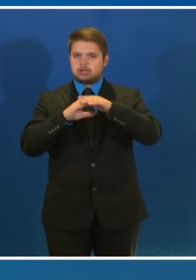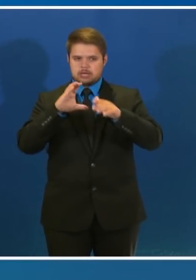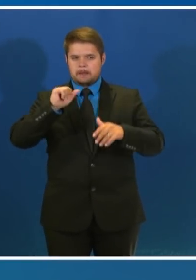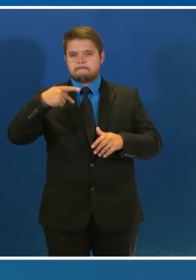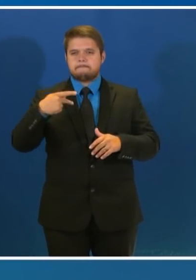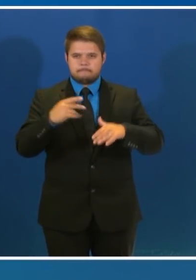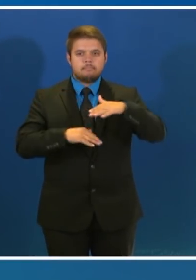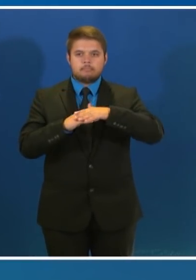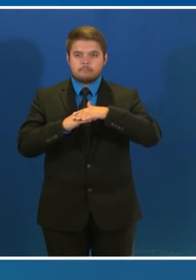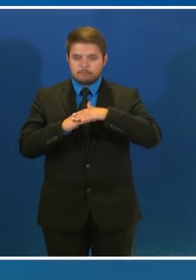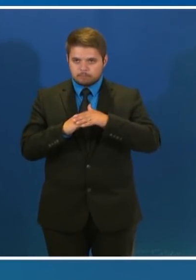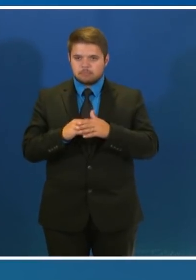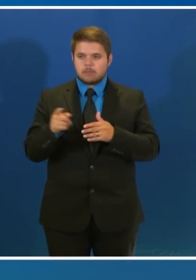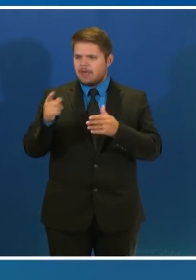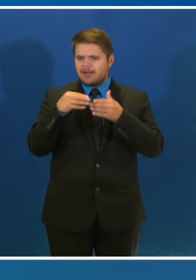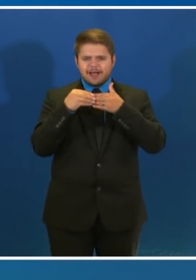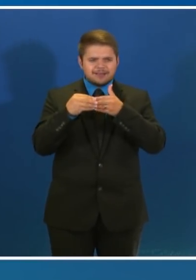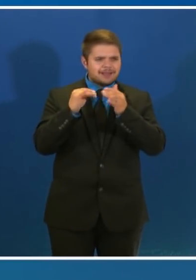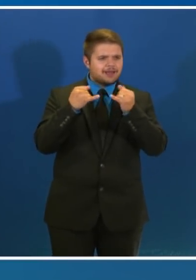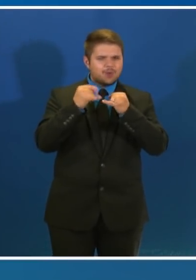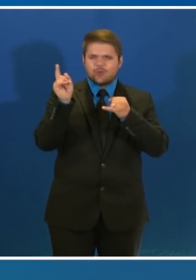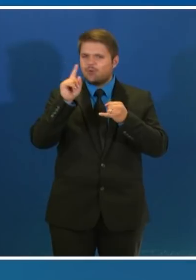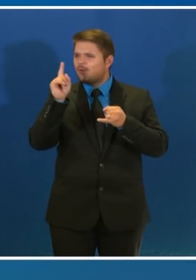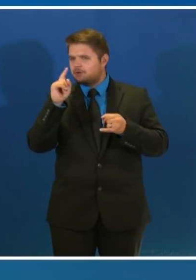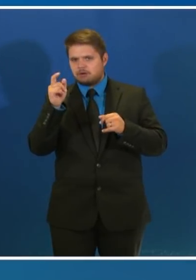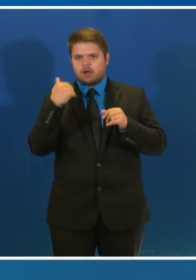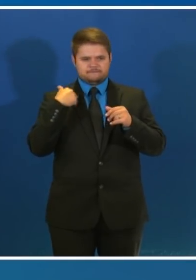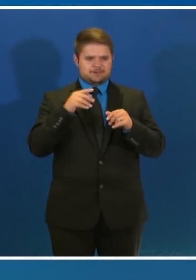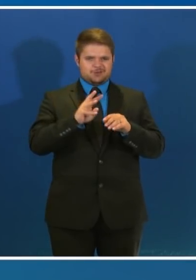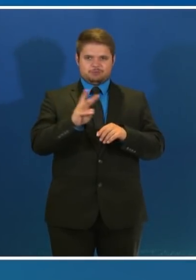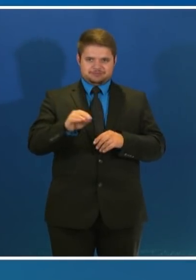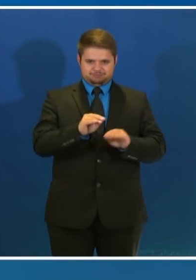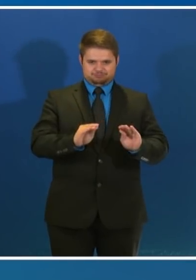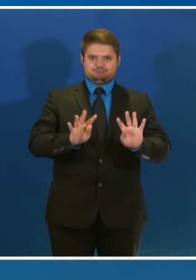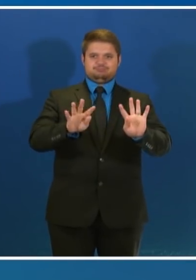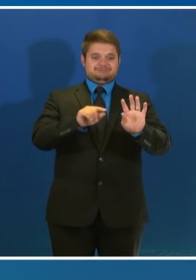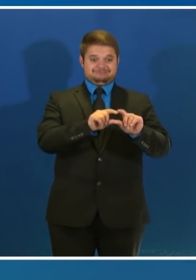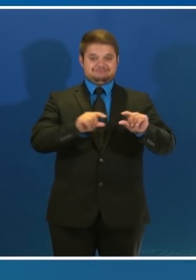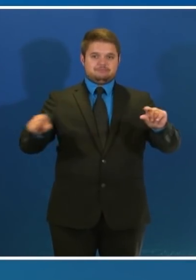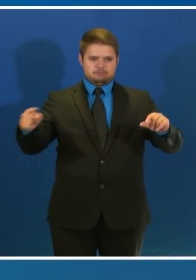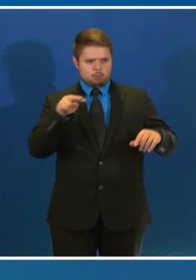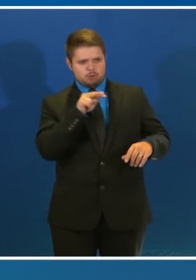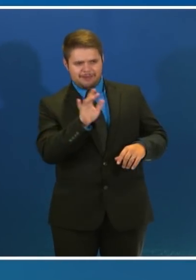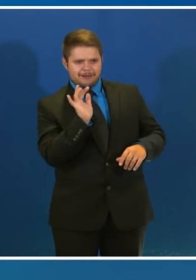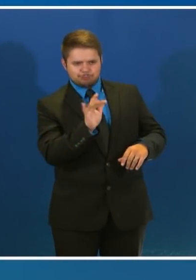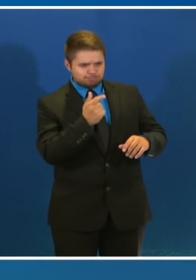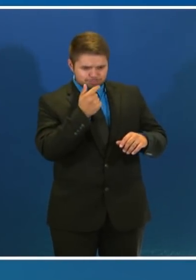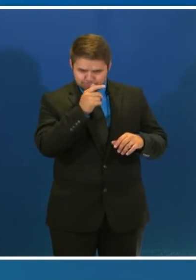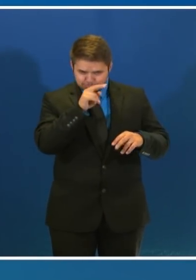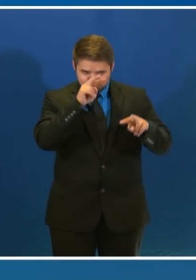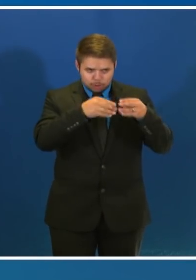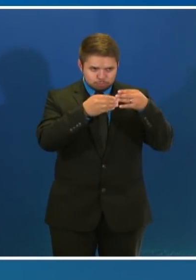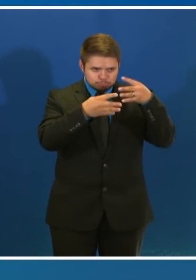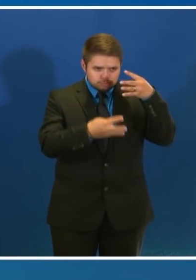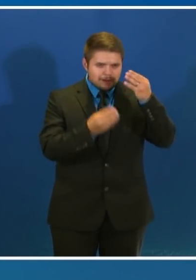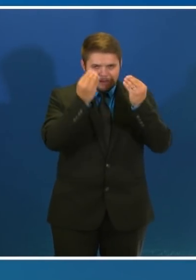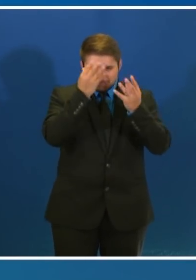press release linked to the video description. For the City of Vancouver, current health and safety